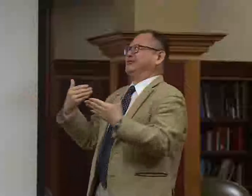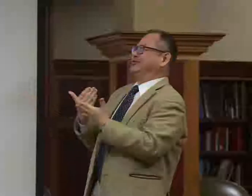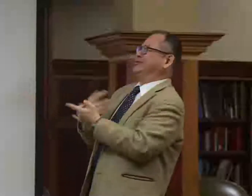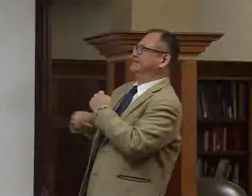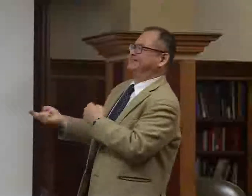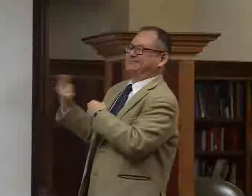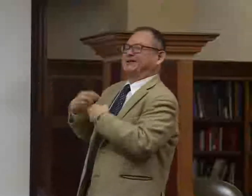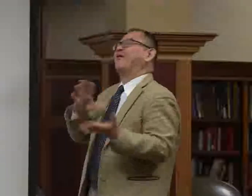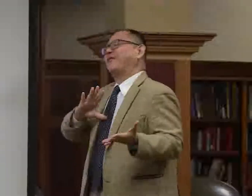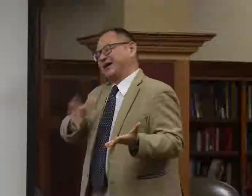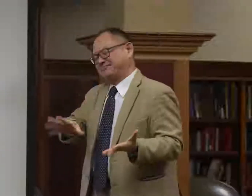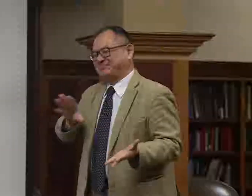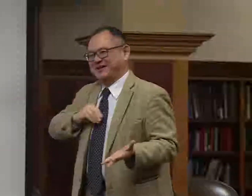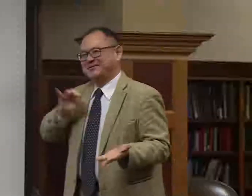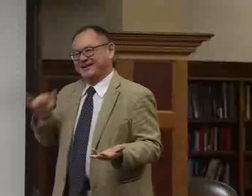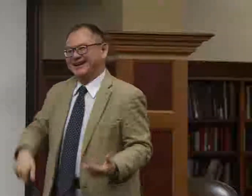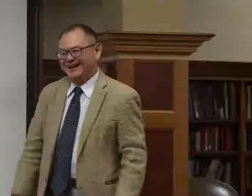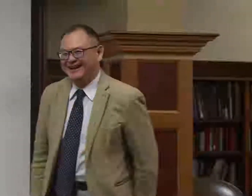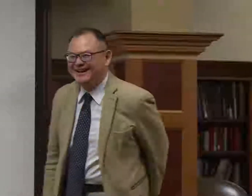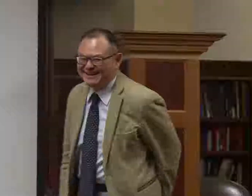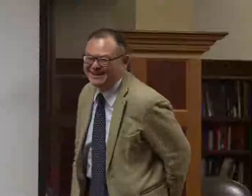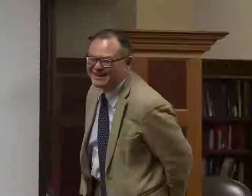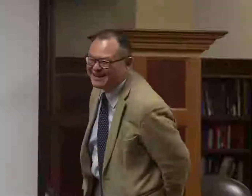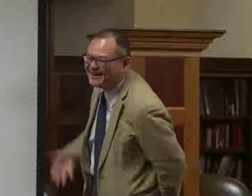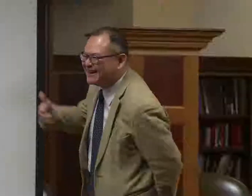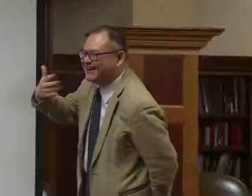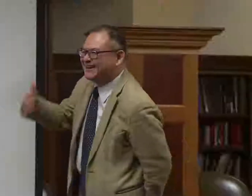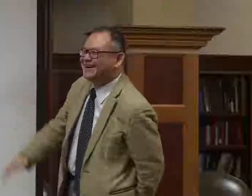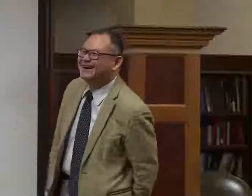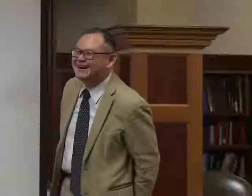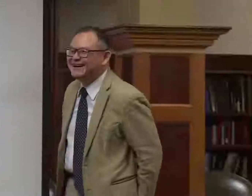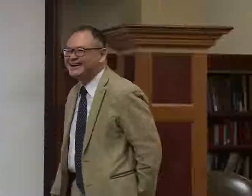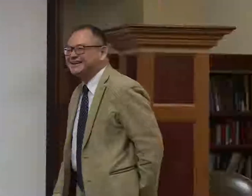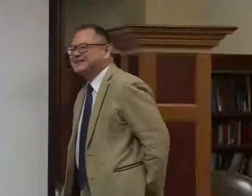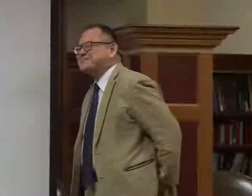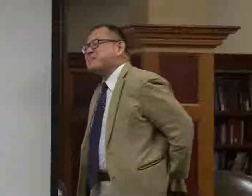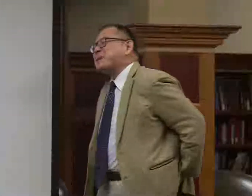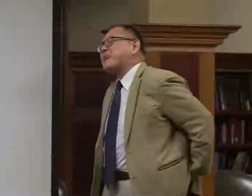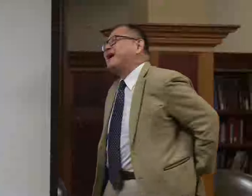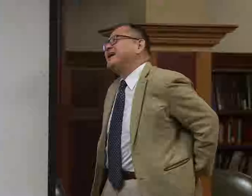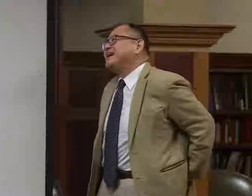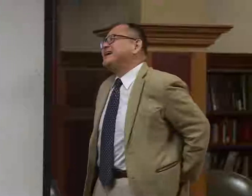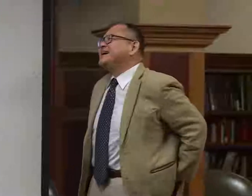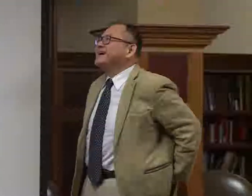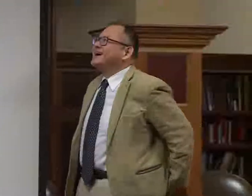that I was working with decided that they would change my name because of all the questions I asked related to my research career.